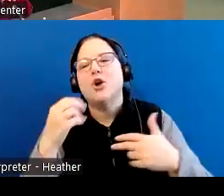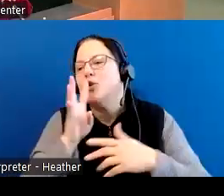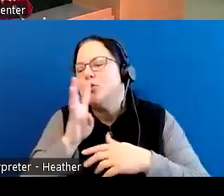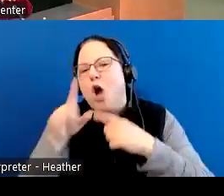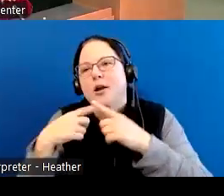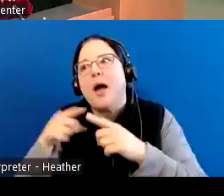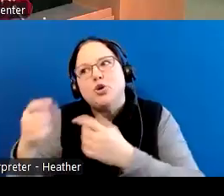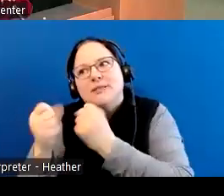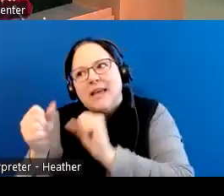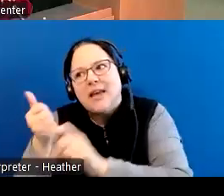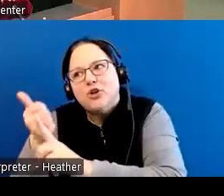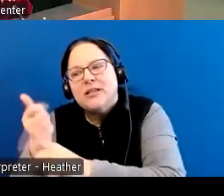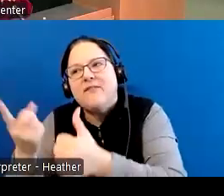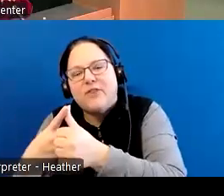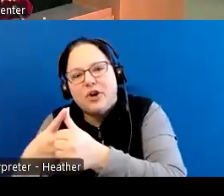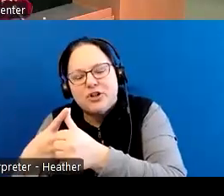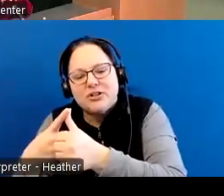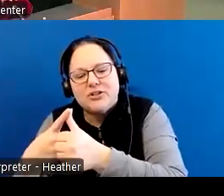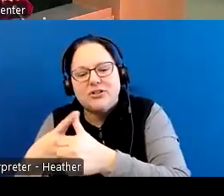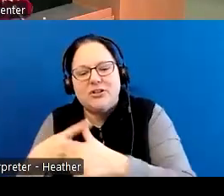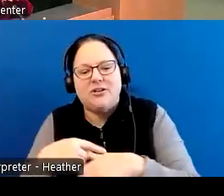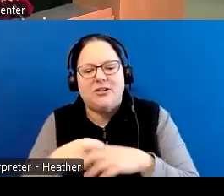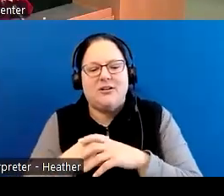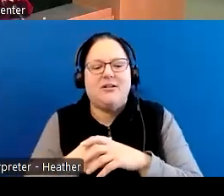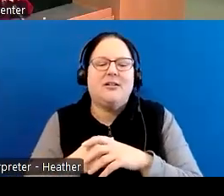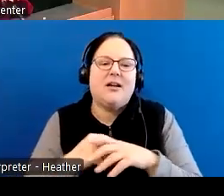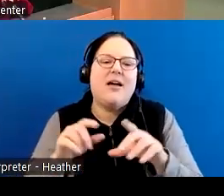this is something that ages well. Peers are going to catch up. And this is a very common component